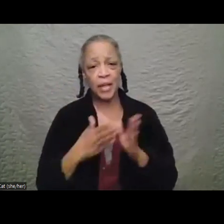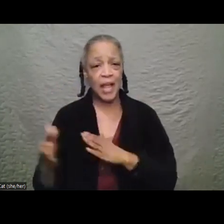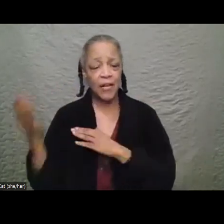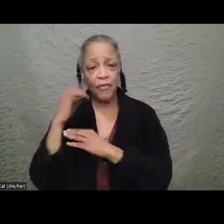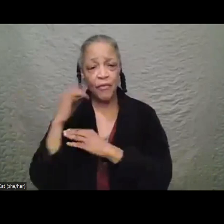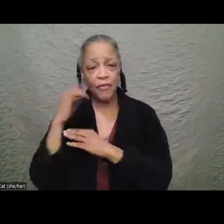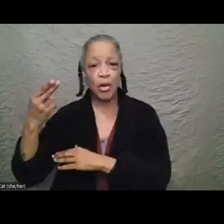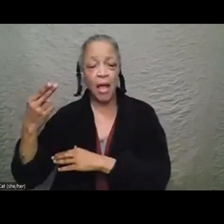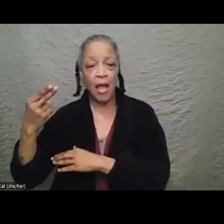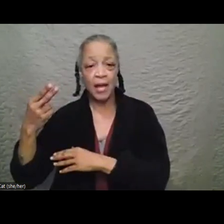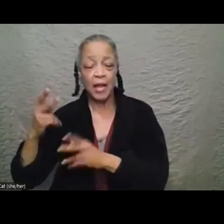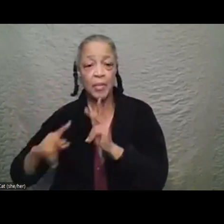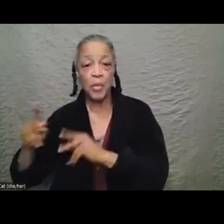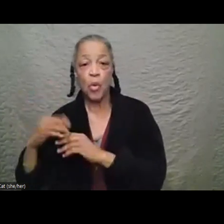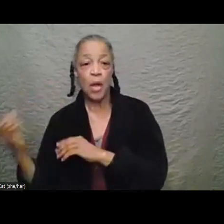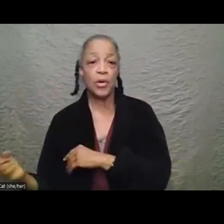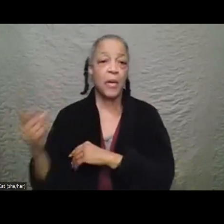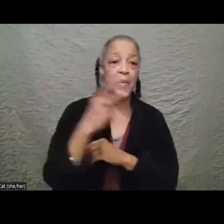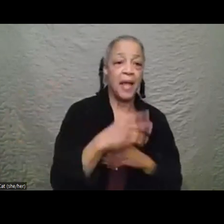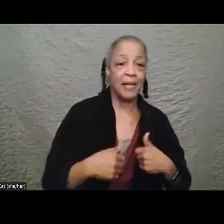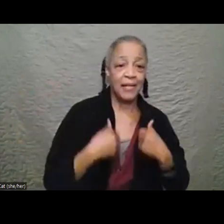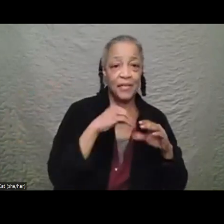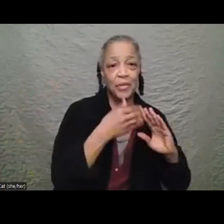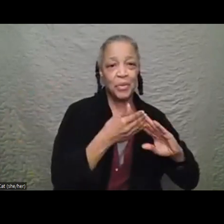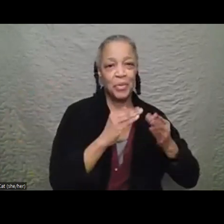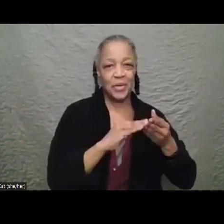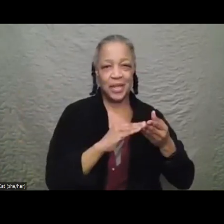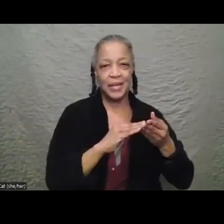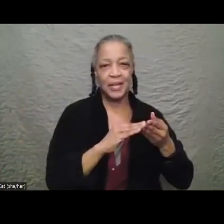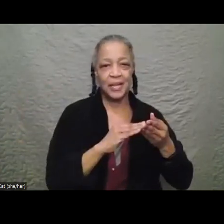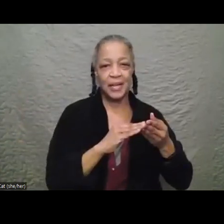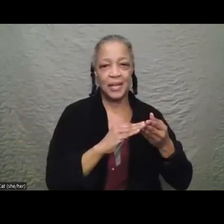who wish to return to the community.